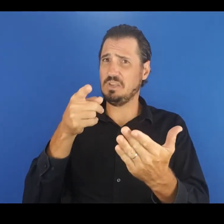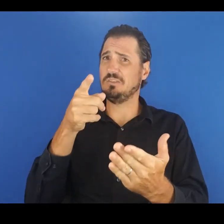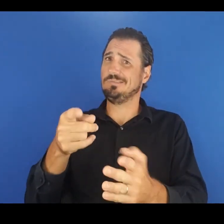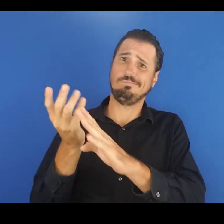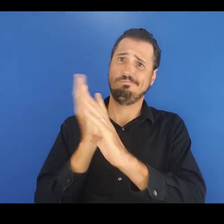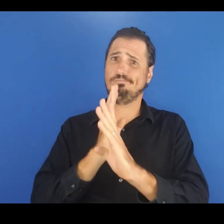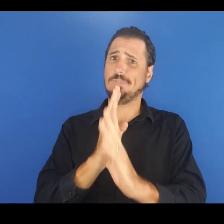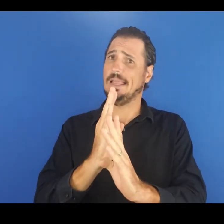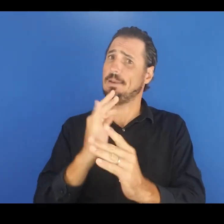get in line early.